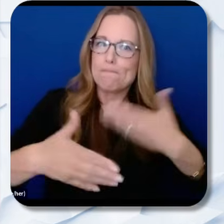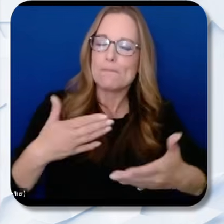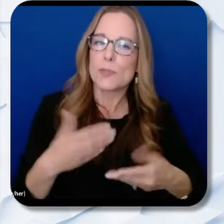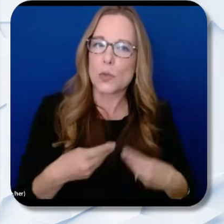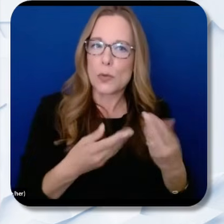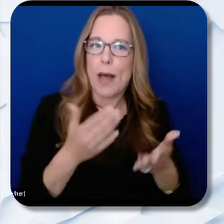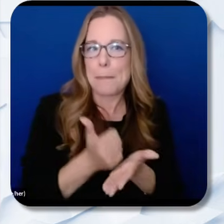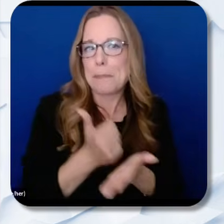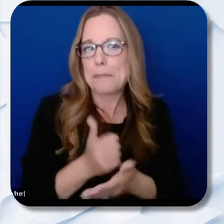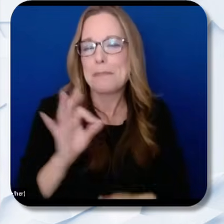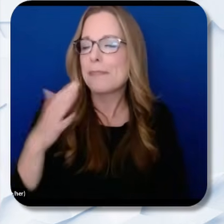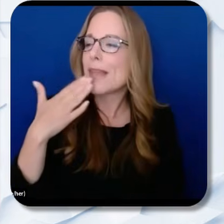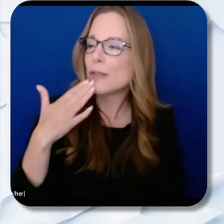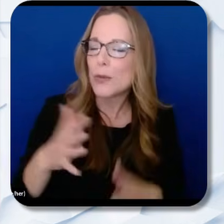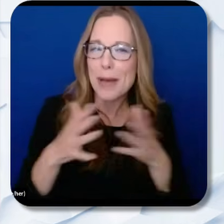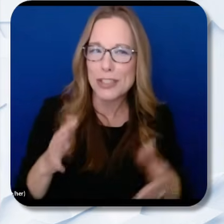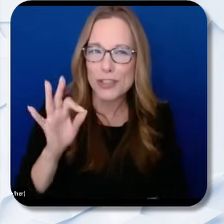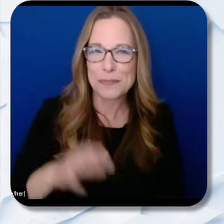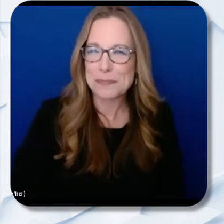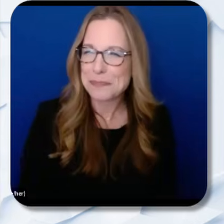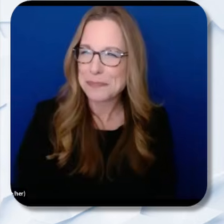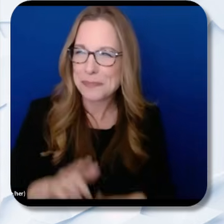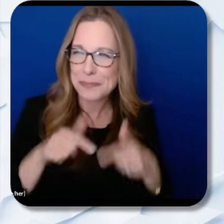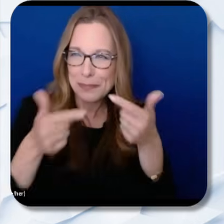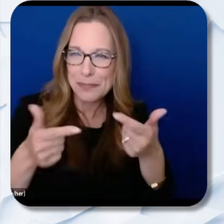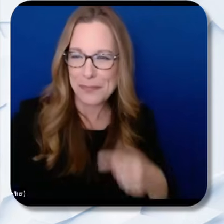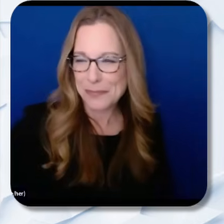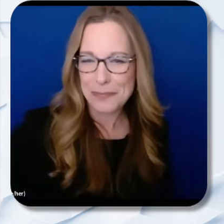Zachariah, for sharing your personal experience, really appreciate it.